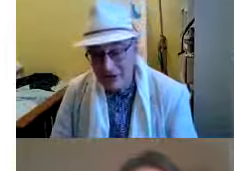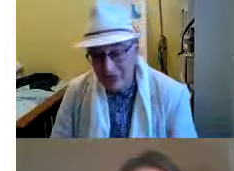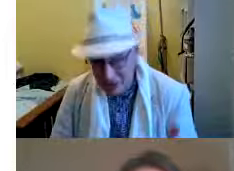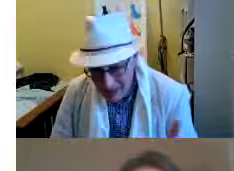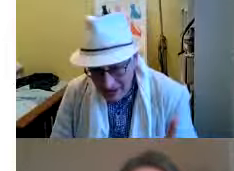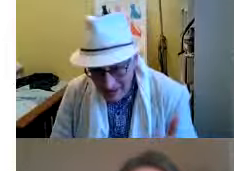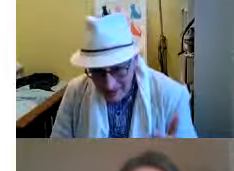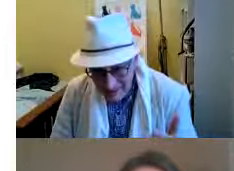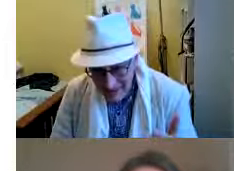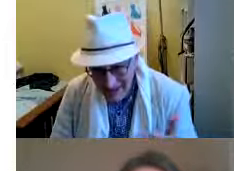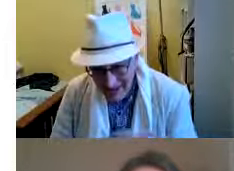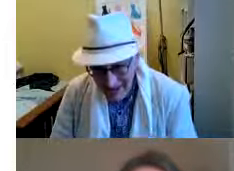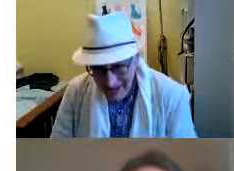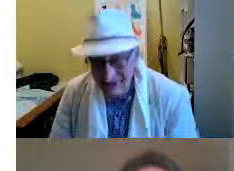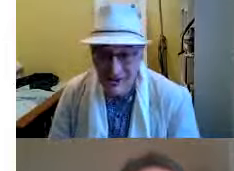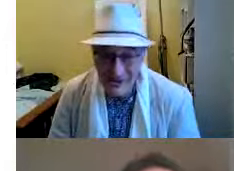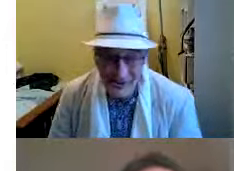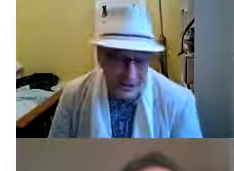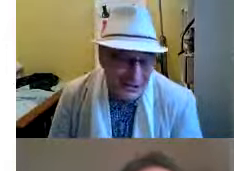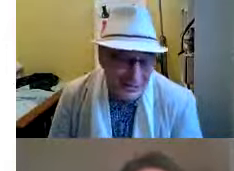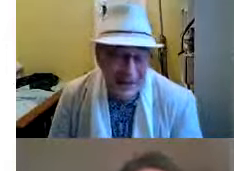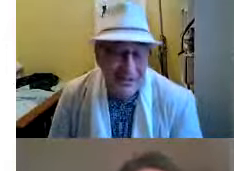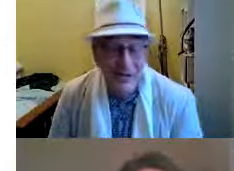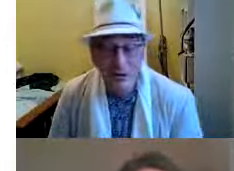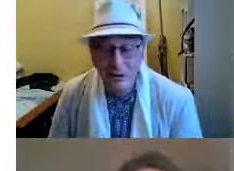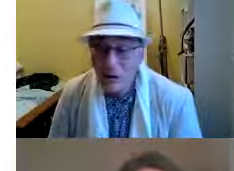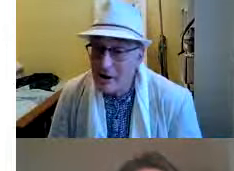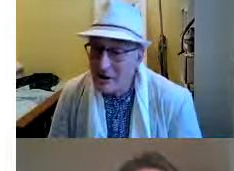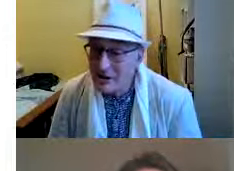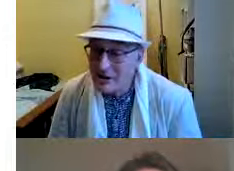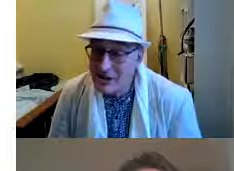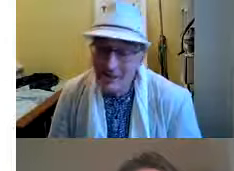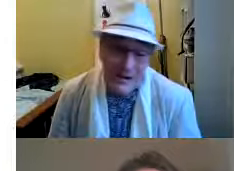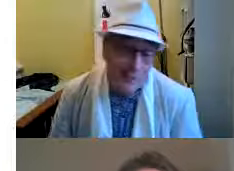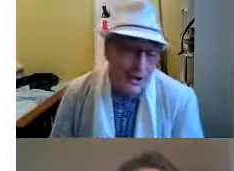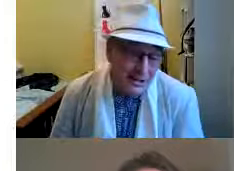because he has got bandages right across his mouth it was quite hard to hear and then we had